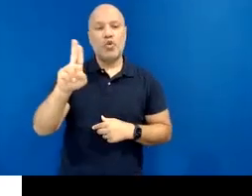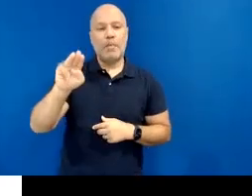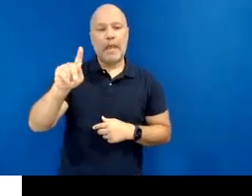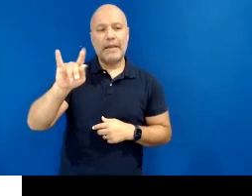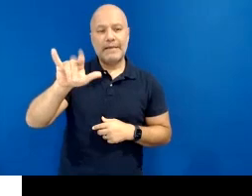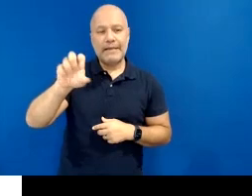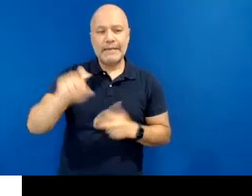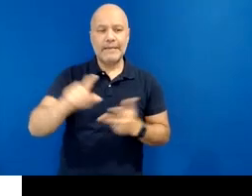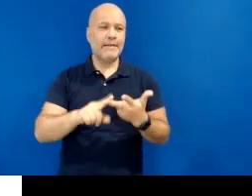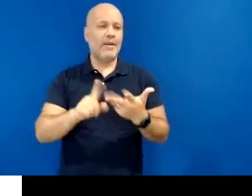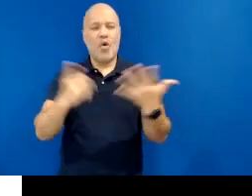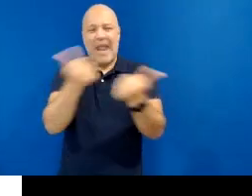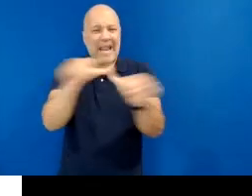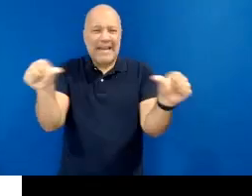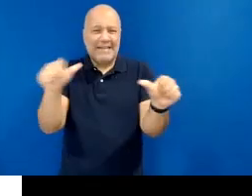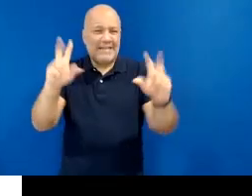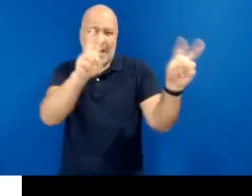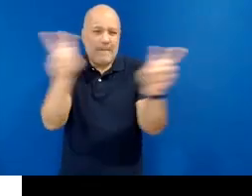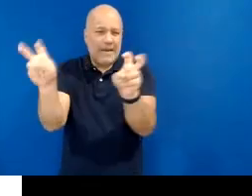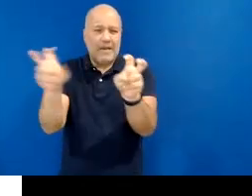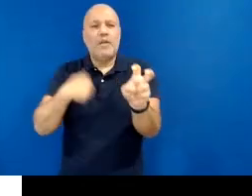that's important as educators that we think about culturally responsive